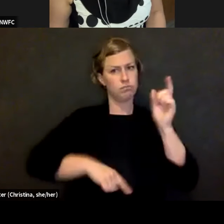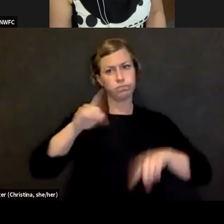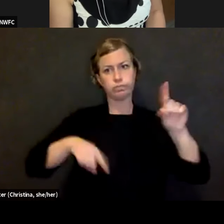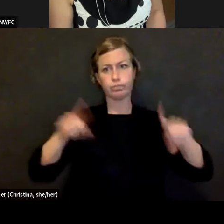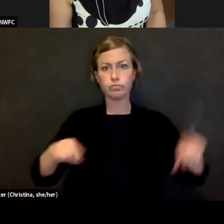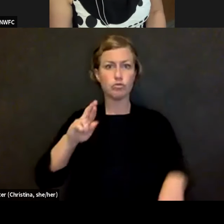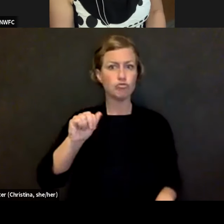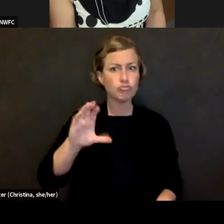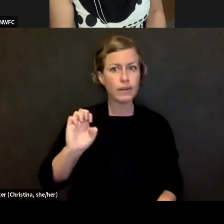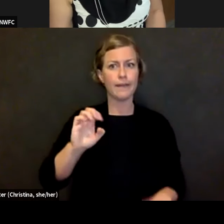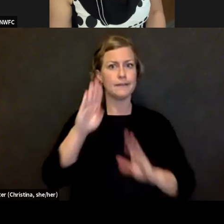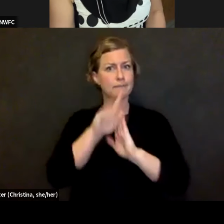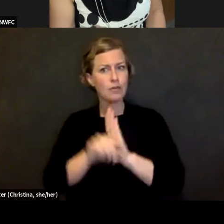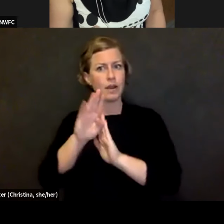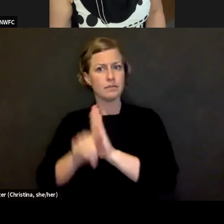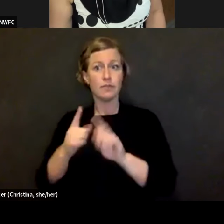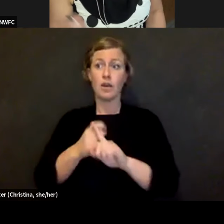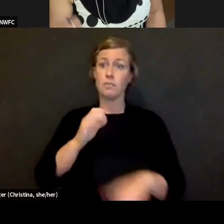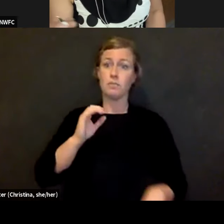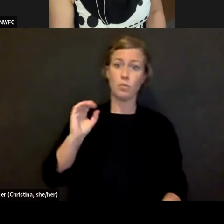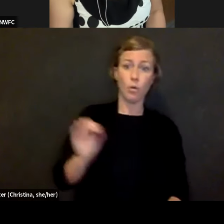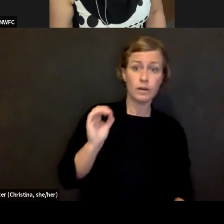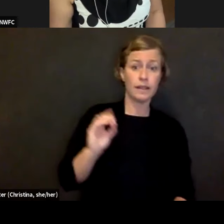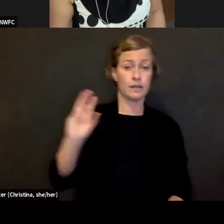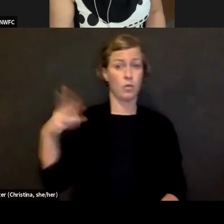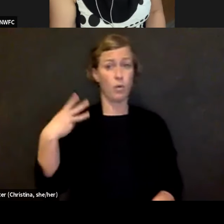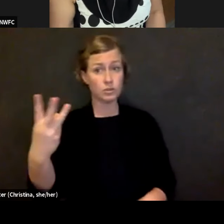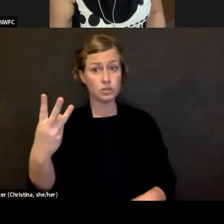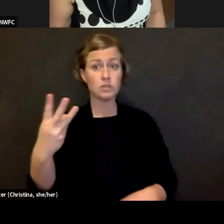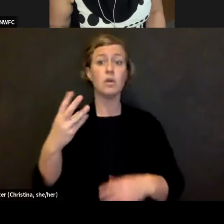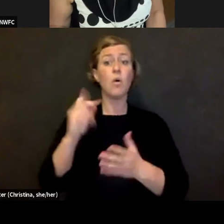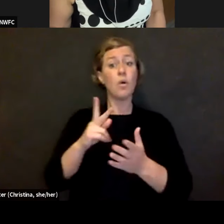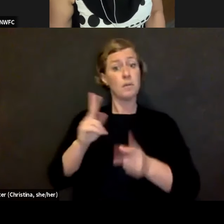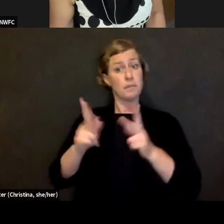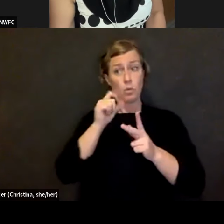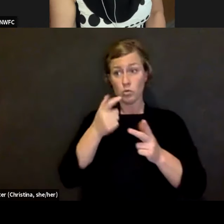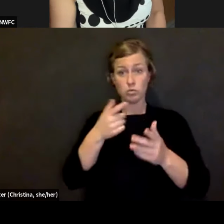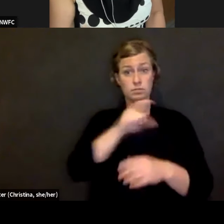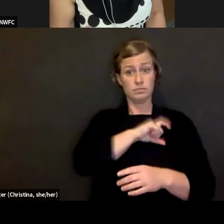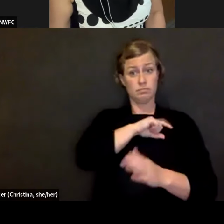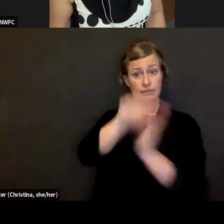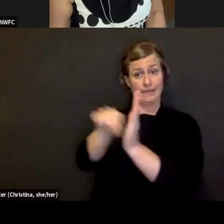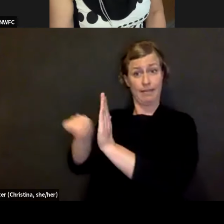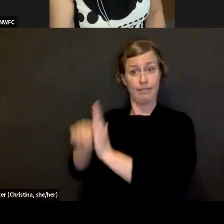the togetherness of our organization. We're a multiracial organization. Families of all